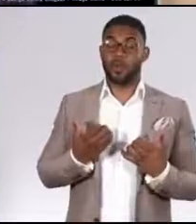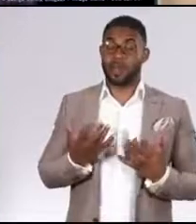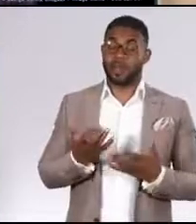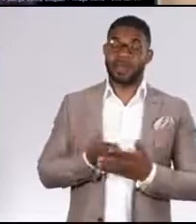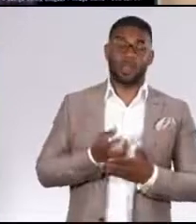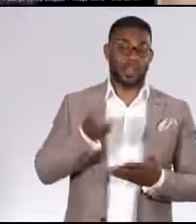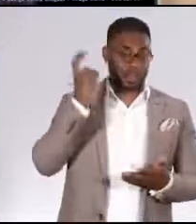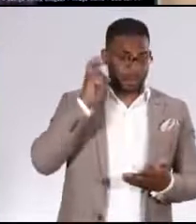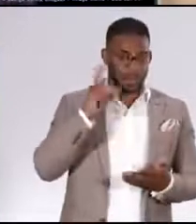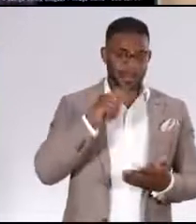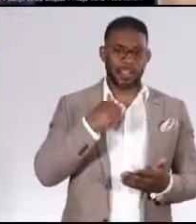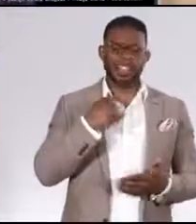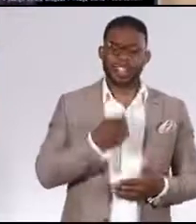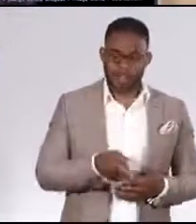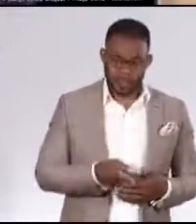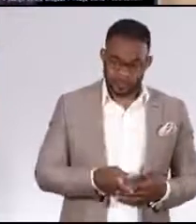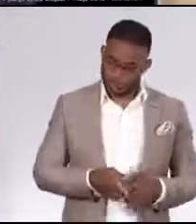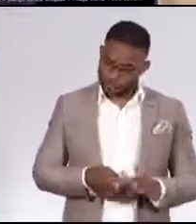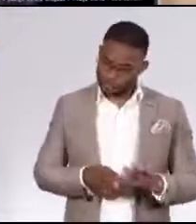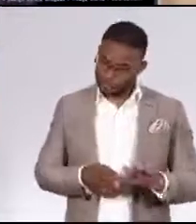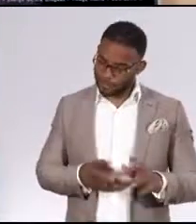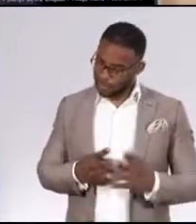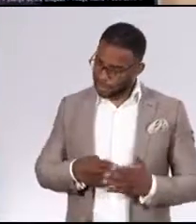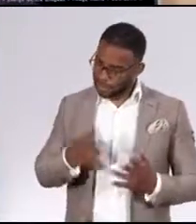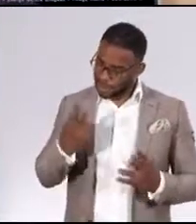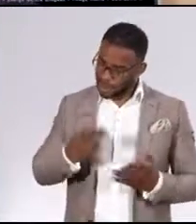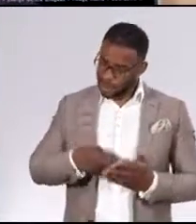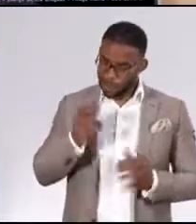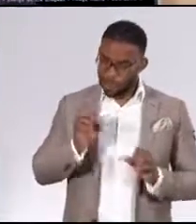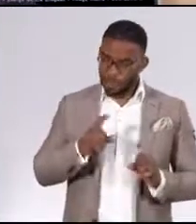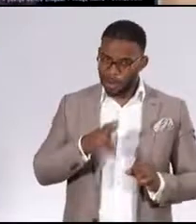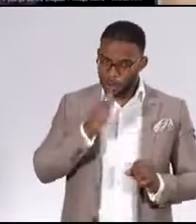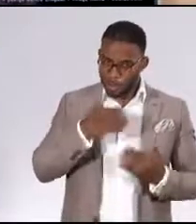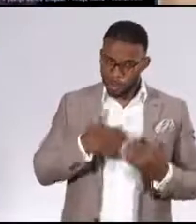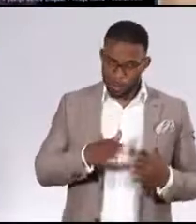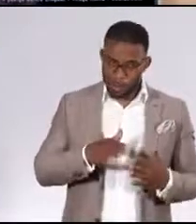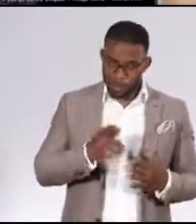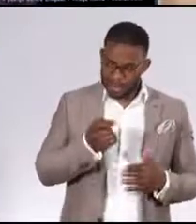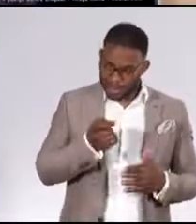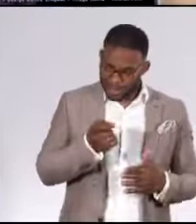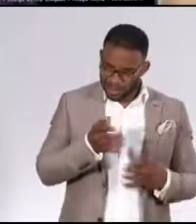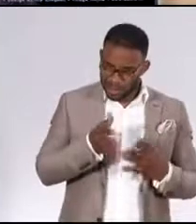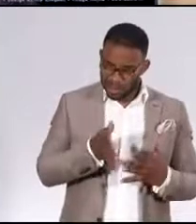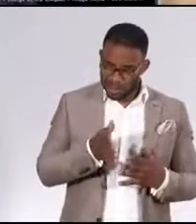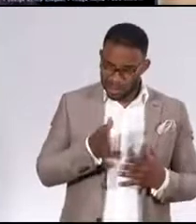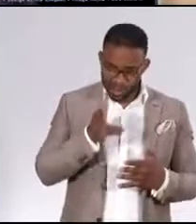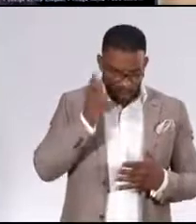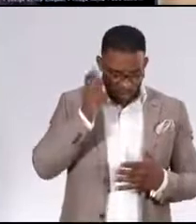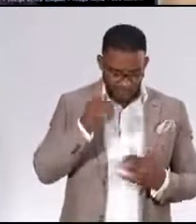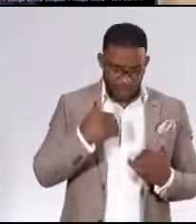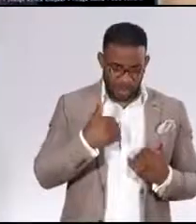they tell you there is a very high probability you will lose that little remaining hearing. You have in the surgery